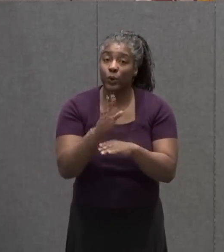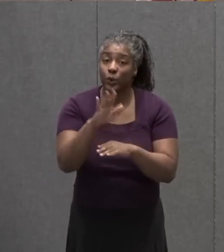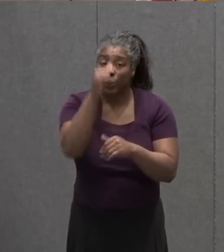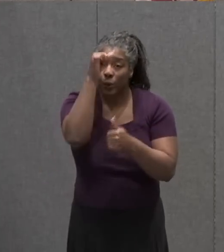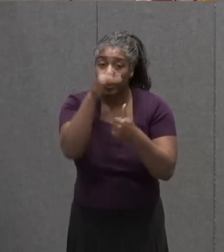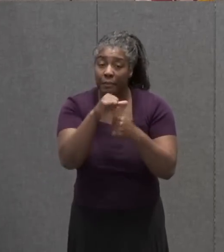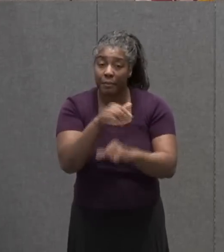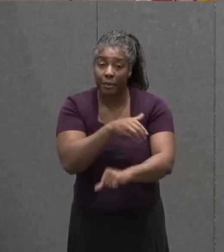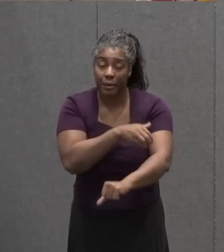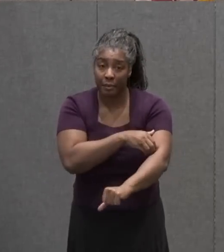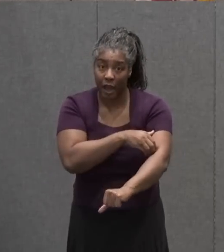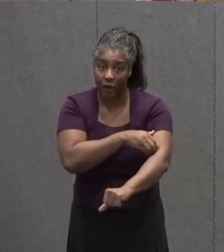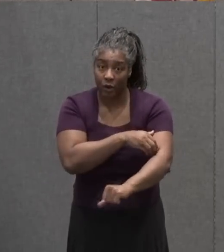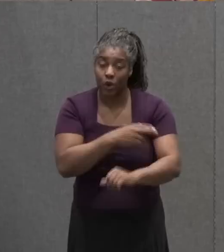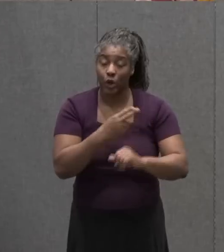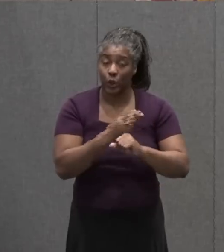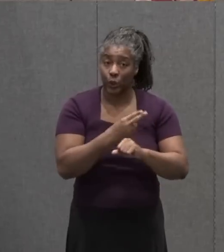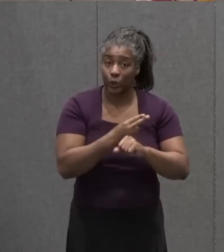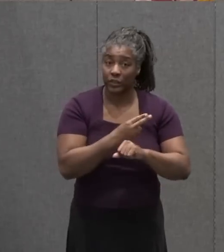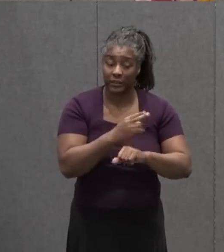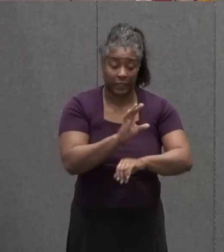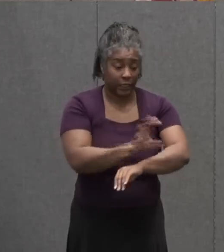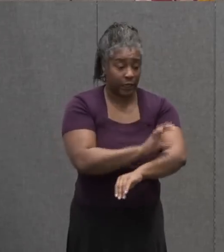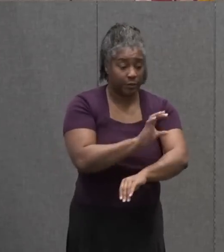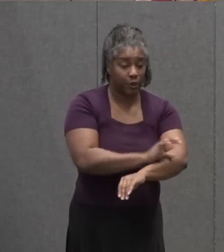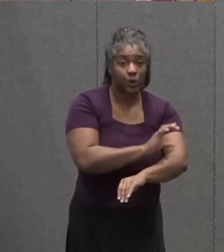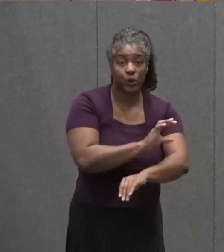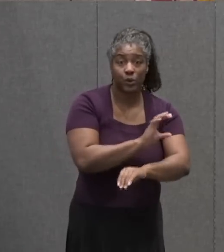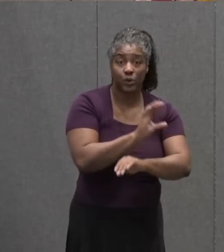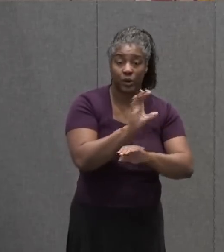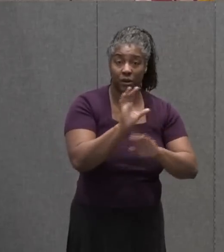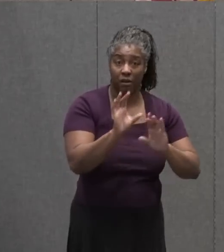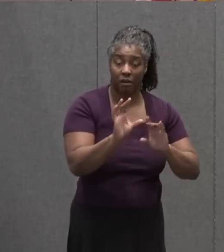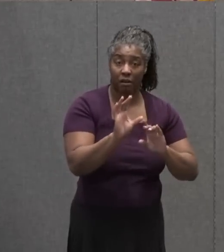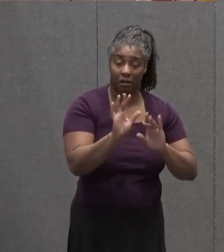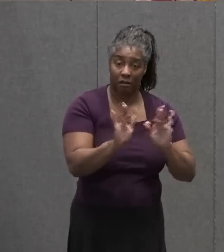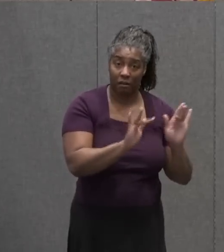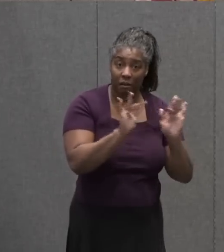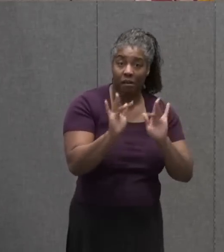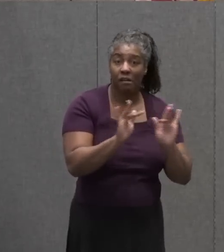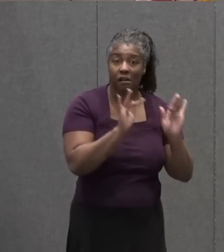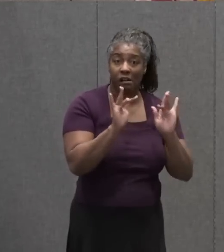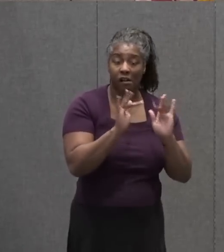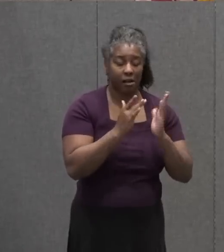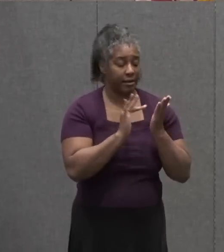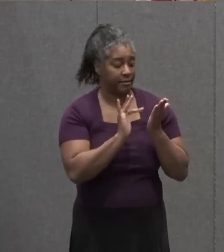or using the computer or tablet or phone. Remember to